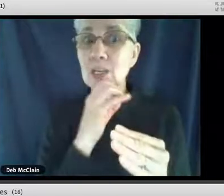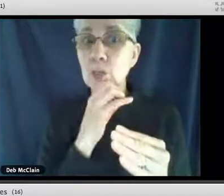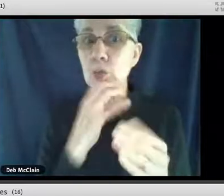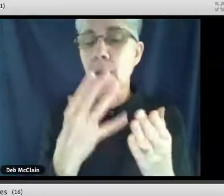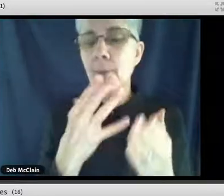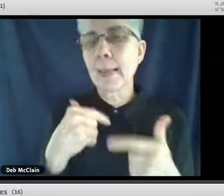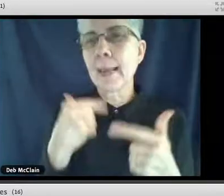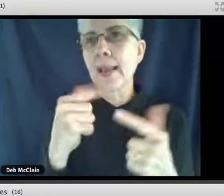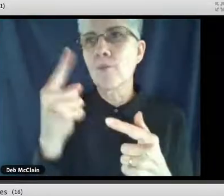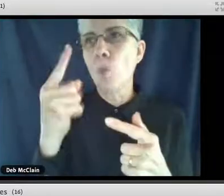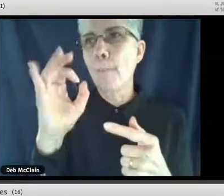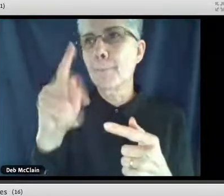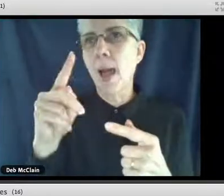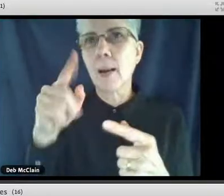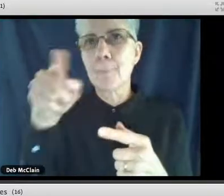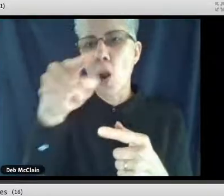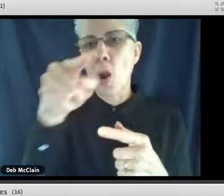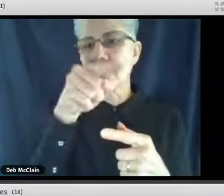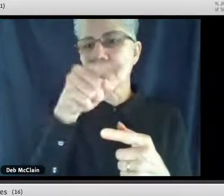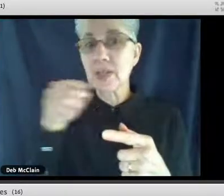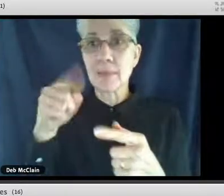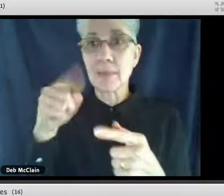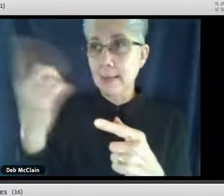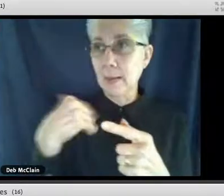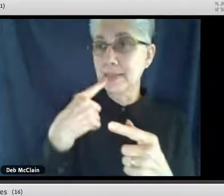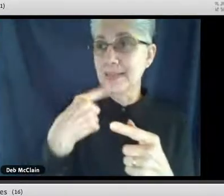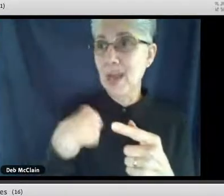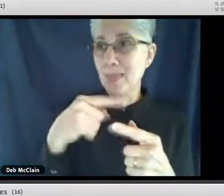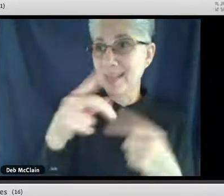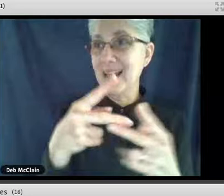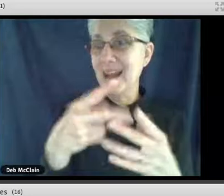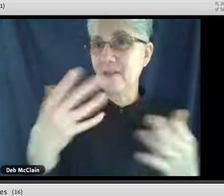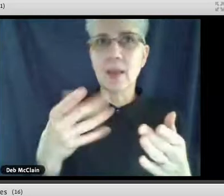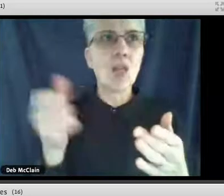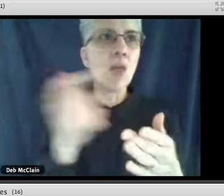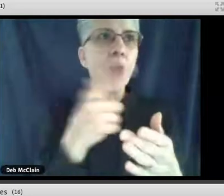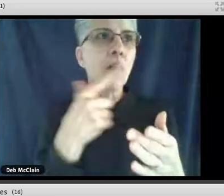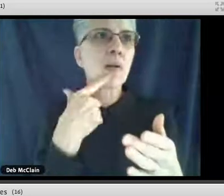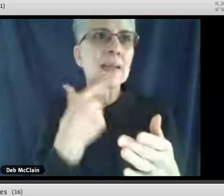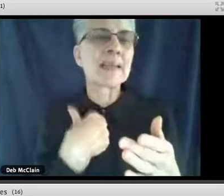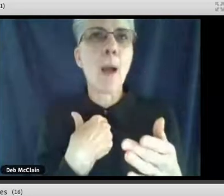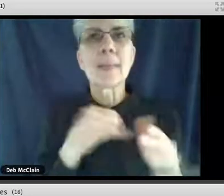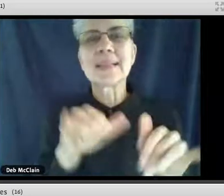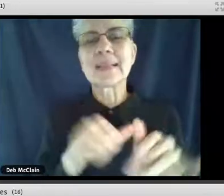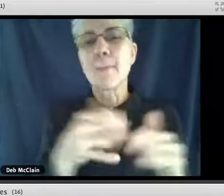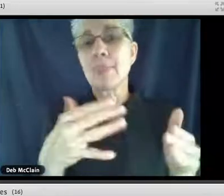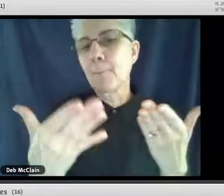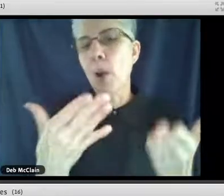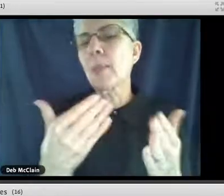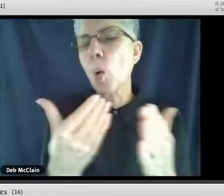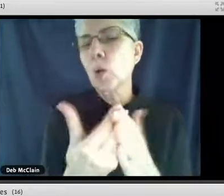a block apart from each other, can they come in and tell me this kind of stuff, they're all going to tell me the same thing probably or very close to it,